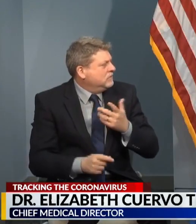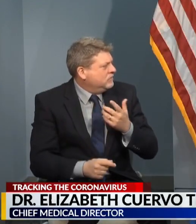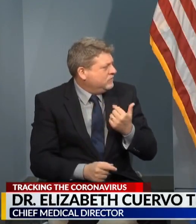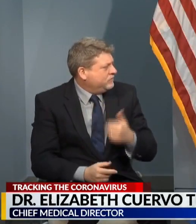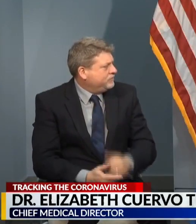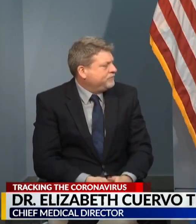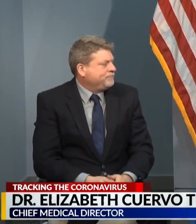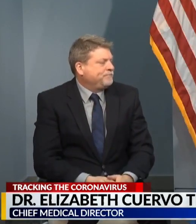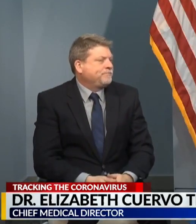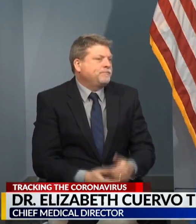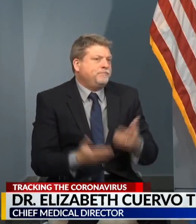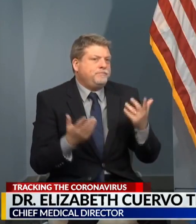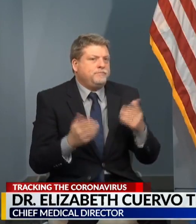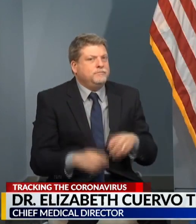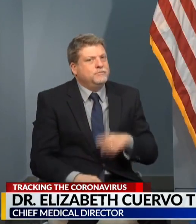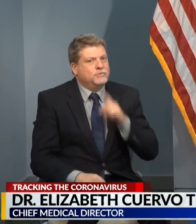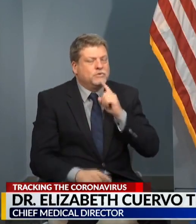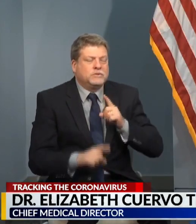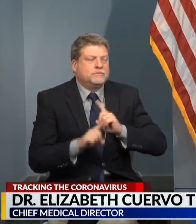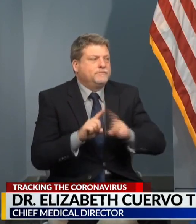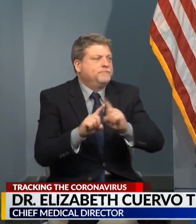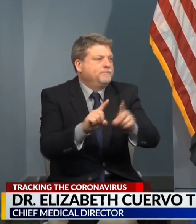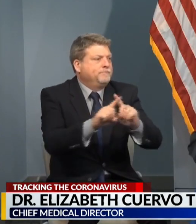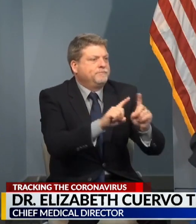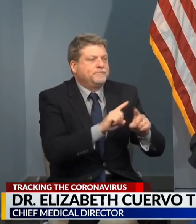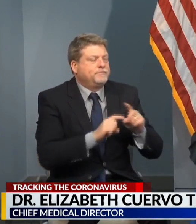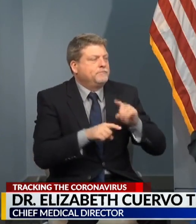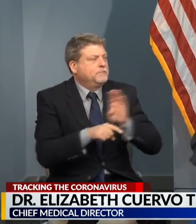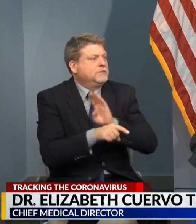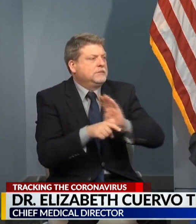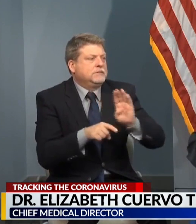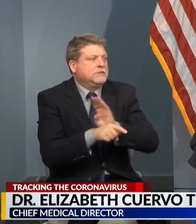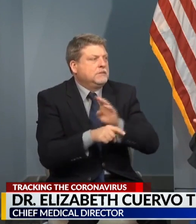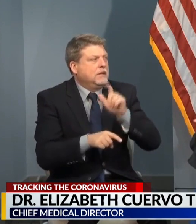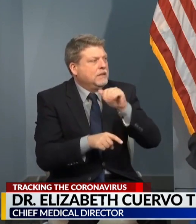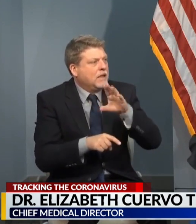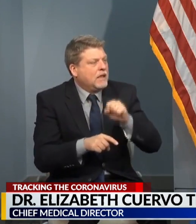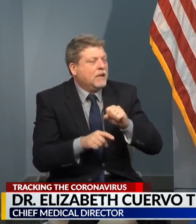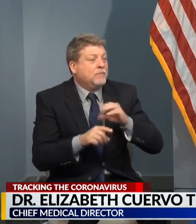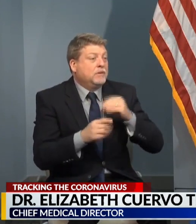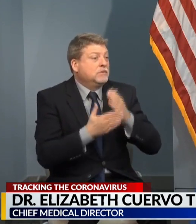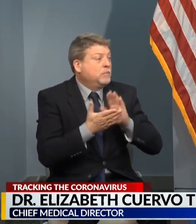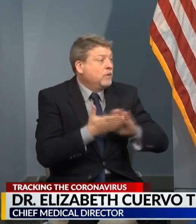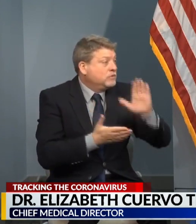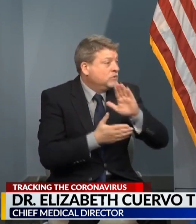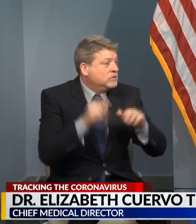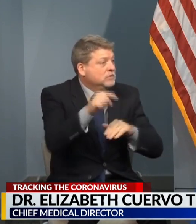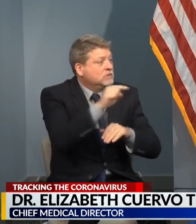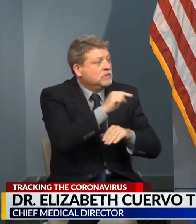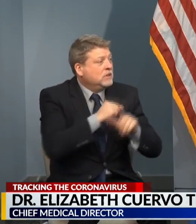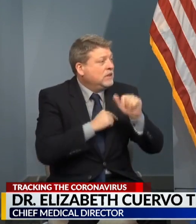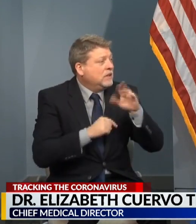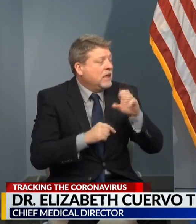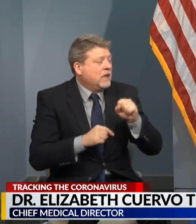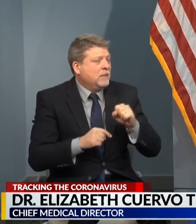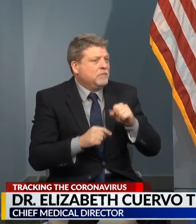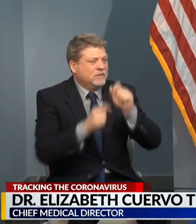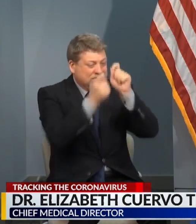THERE ARE NOW REPORTS OF COVID- 19 IN 15 NORTH CAROLINA COUNTIES. ACCORDING TO THE TECH THE MORE THAN 300 PEOPLE HAVE BEEN TESTED IN STATE LABS BUT THERE ARE STILL SEVERAL PRIVATE LABS ALSO TESTING PEOPLE FOR COVID-